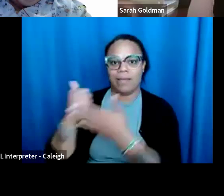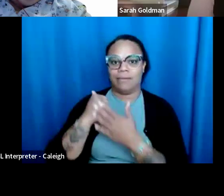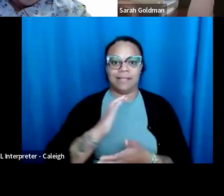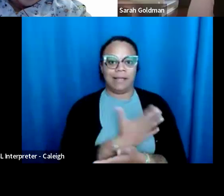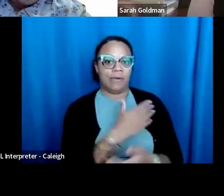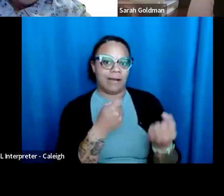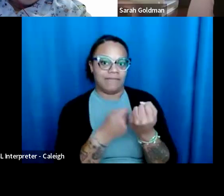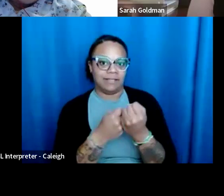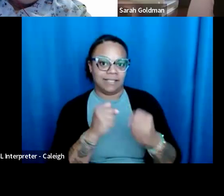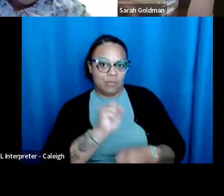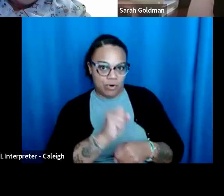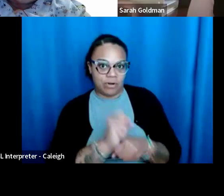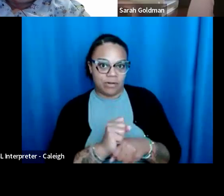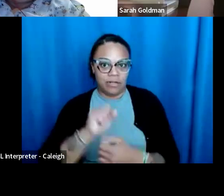on what other people are going through.